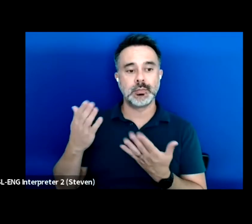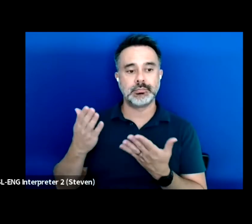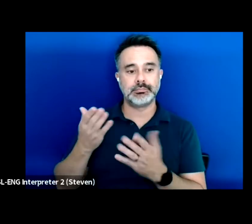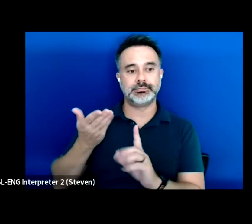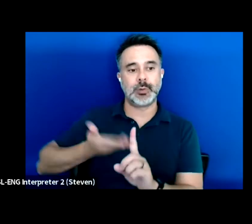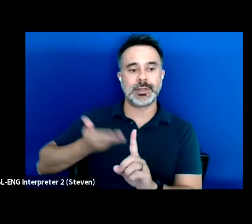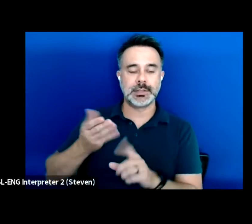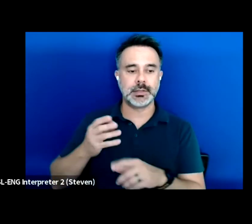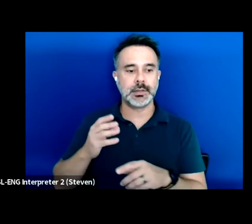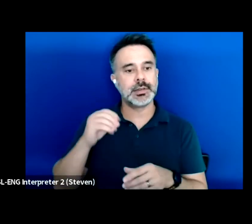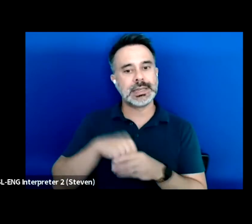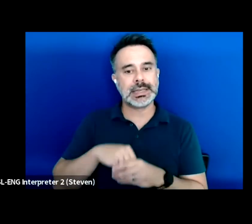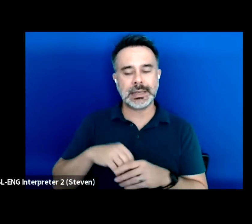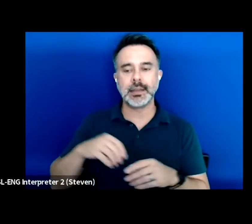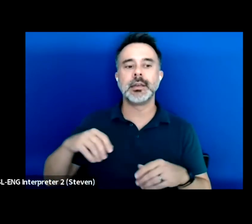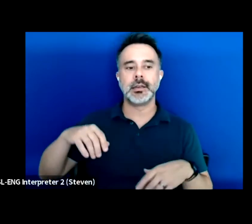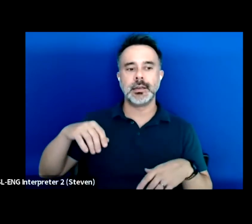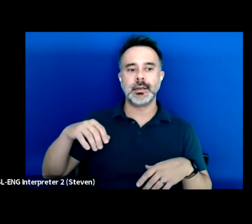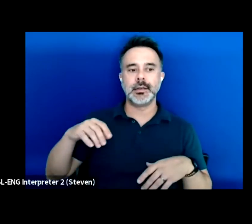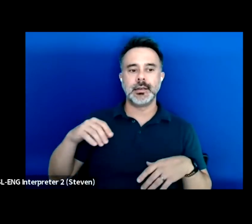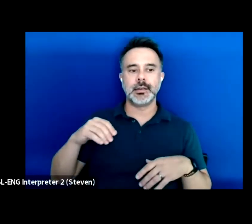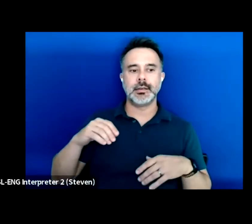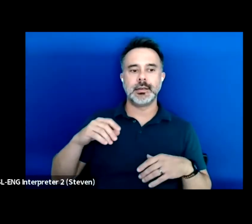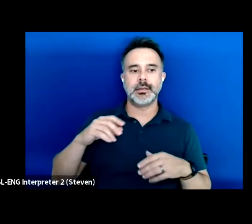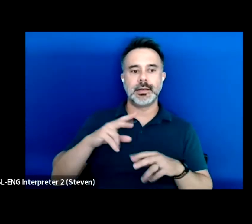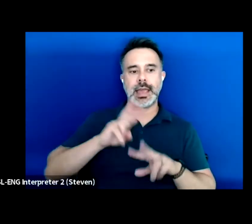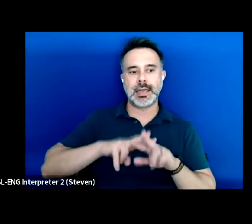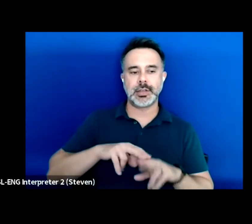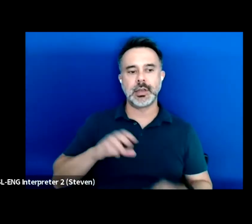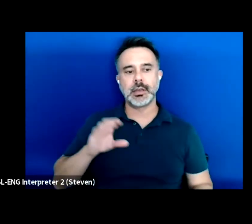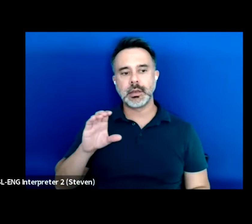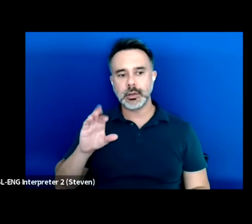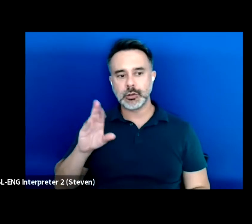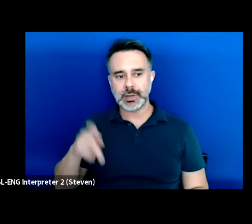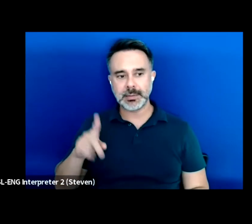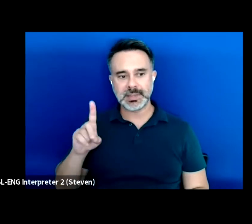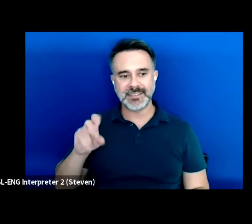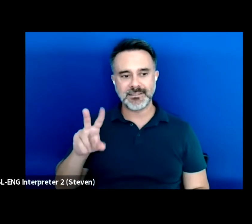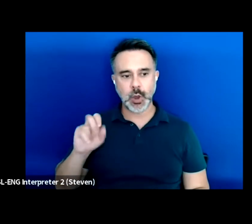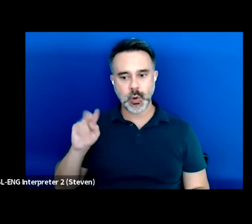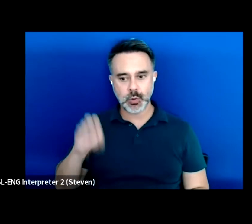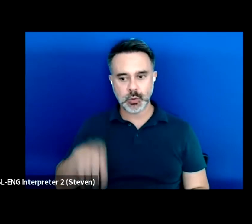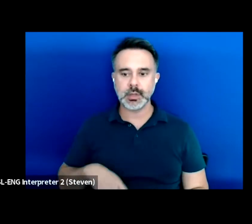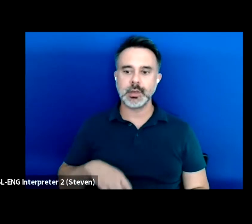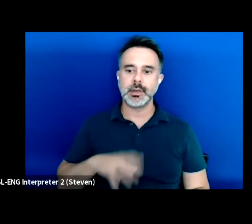We are very grateful to the writers who will be featured throughout this series of community Tiger Talks.